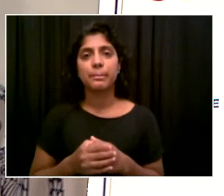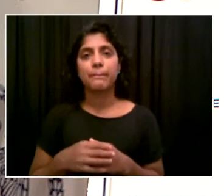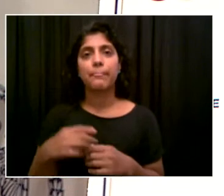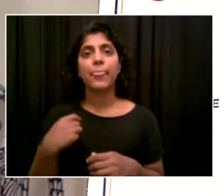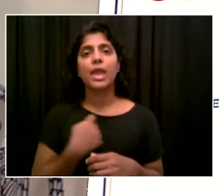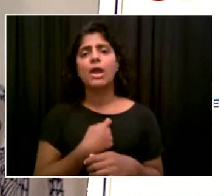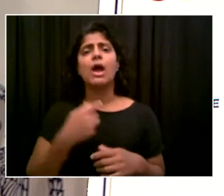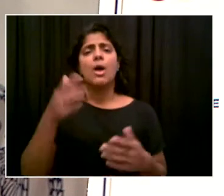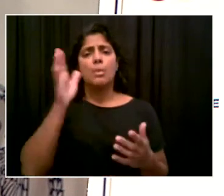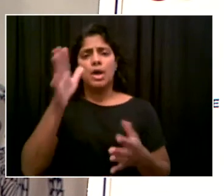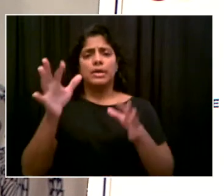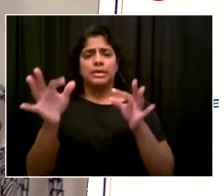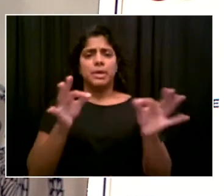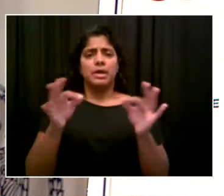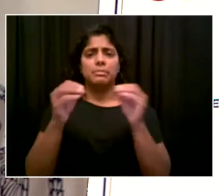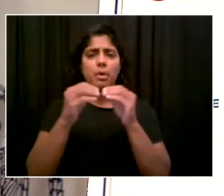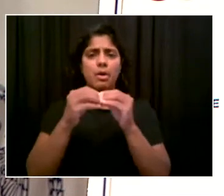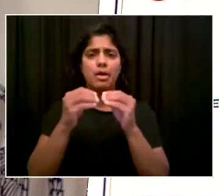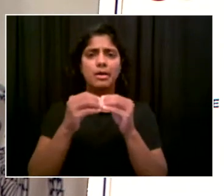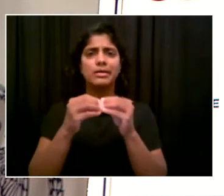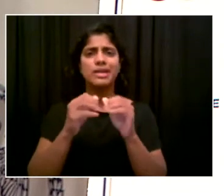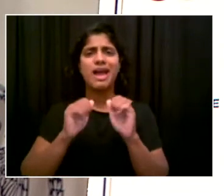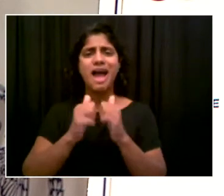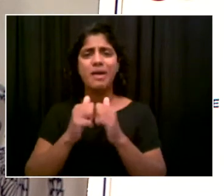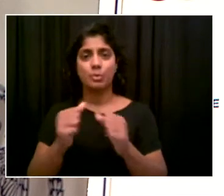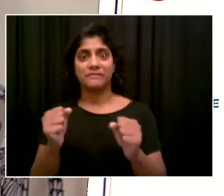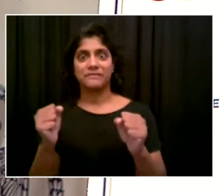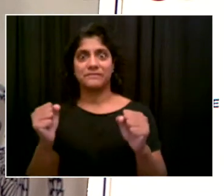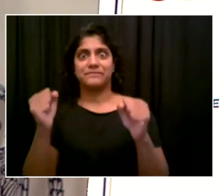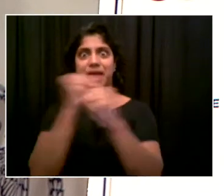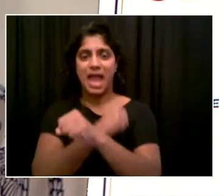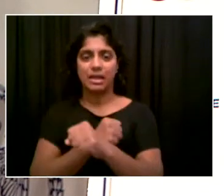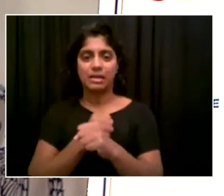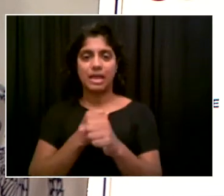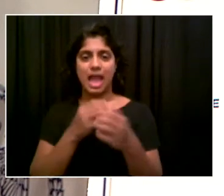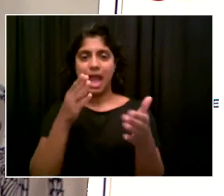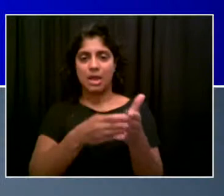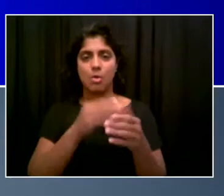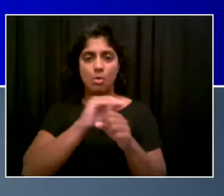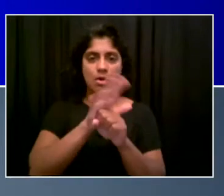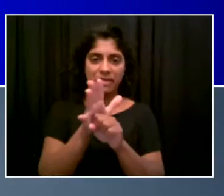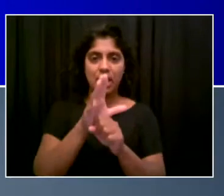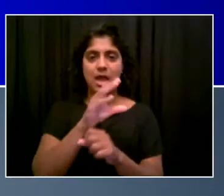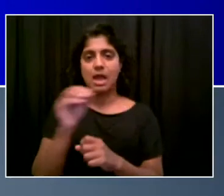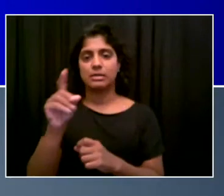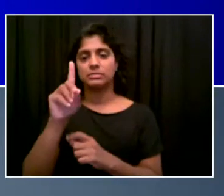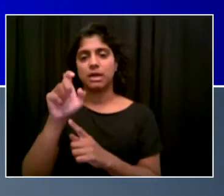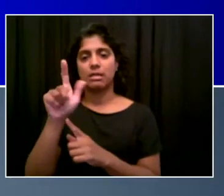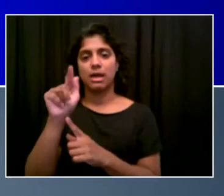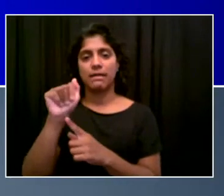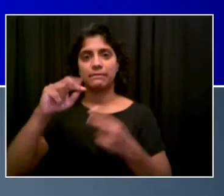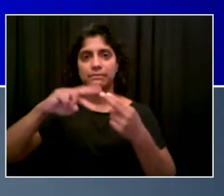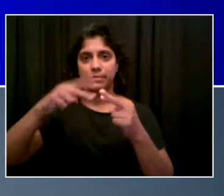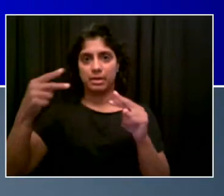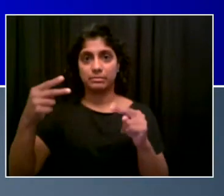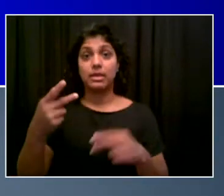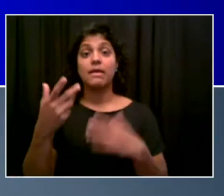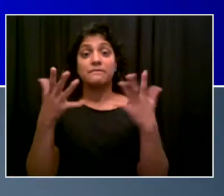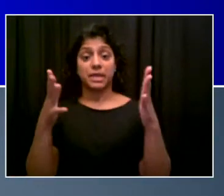REMAINDER OF THIS WEEK. RIGHT NOW I WILL GIVE YOU THE